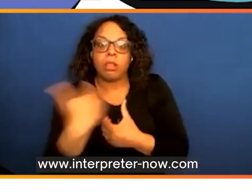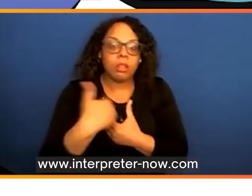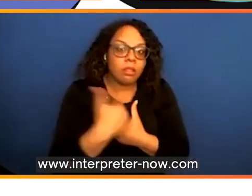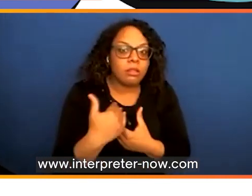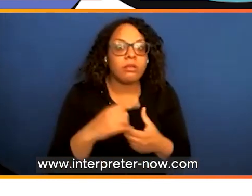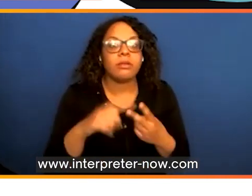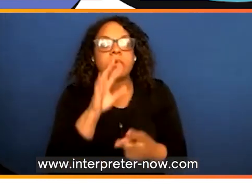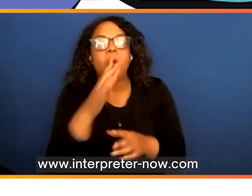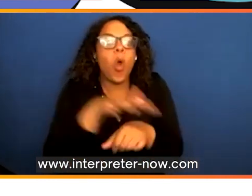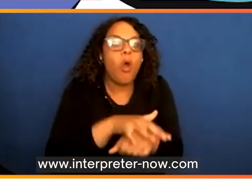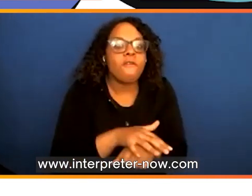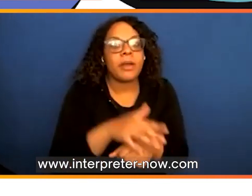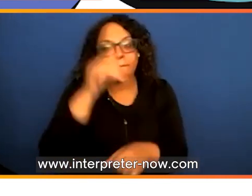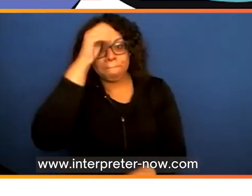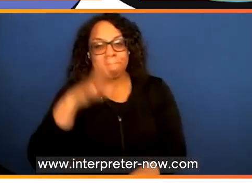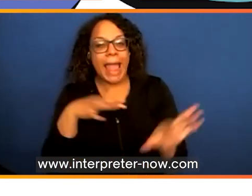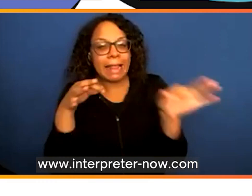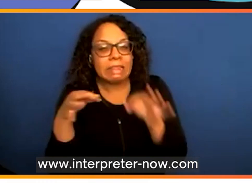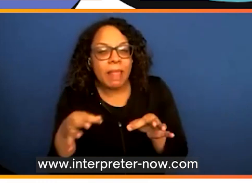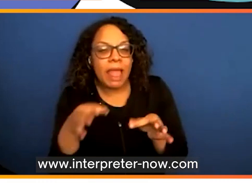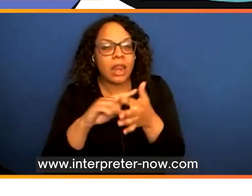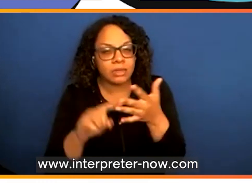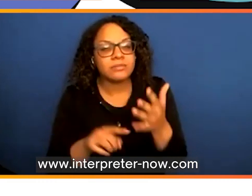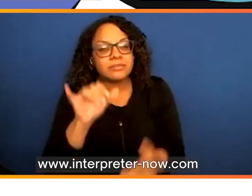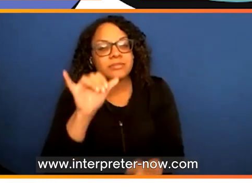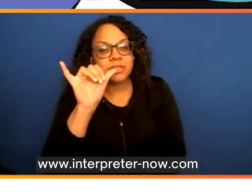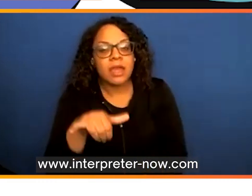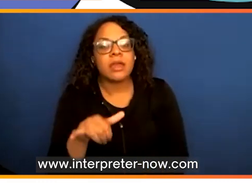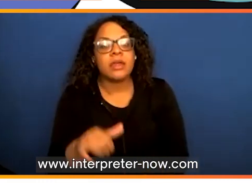over, manterrupted, mansplained, appropriations, some of those things we'll get into later.